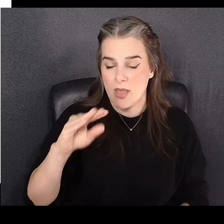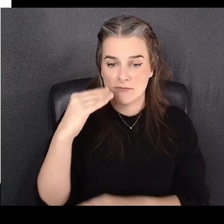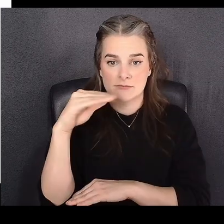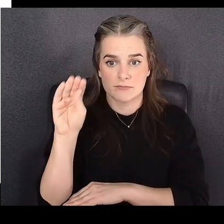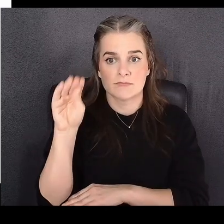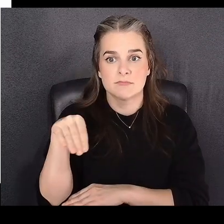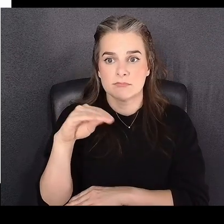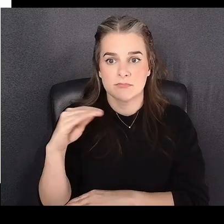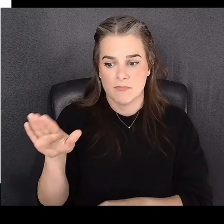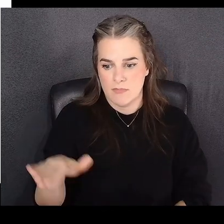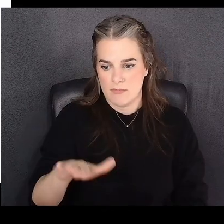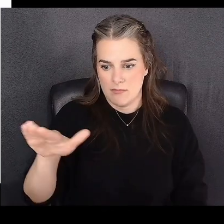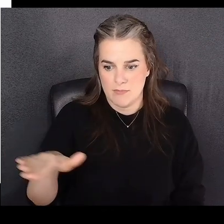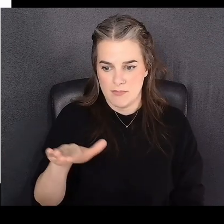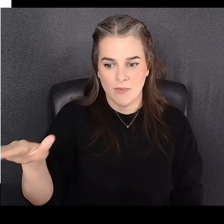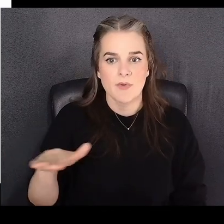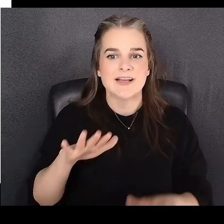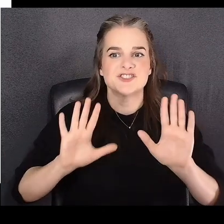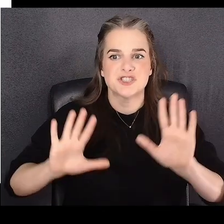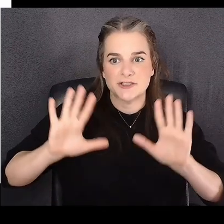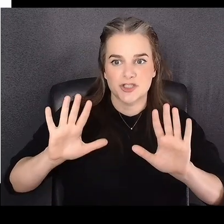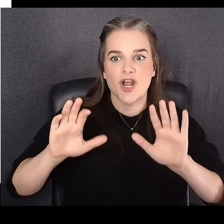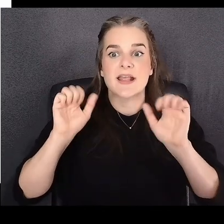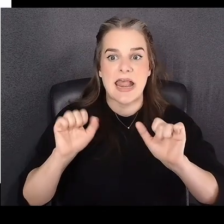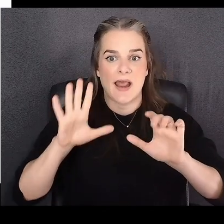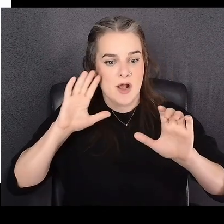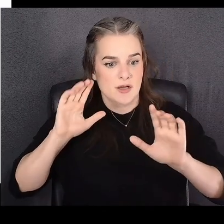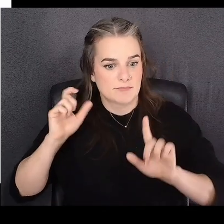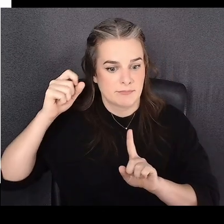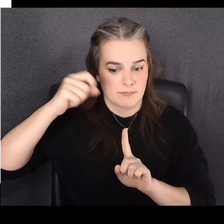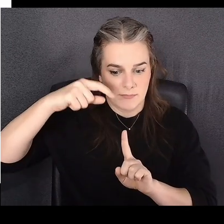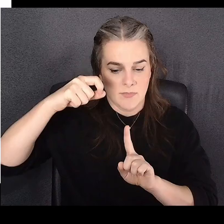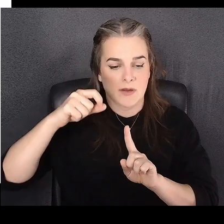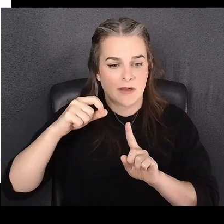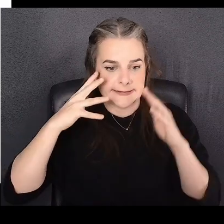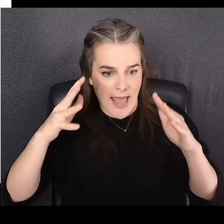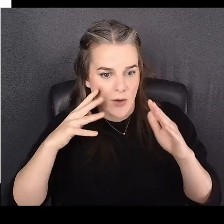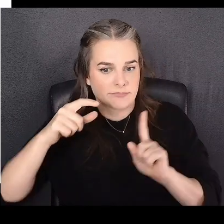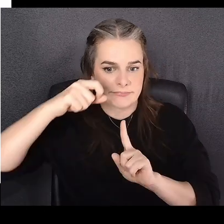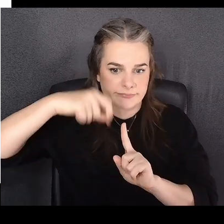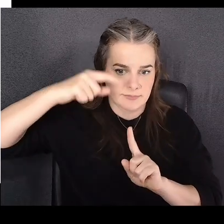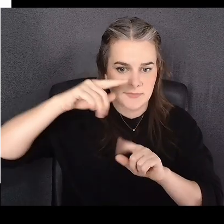it's going to activate a sounds or a piece of technology. So I think we do a really good job.